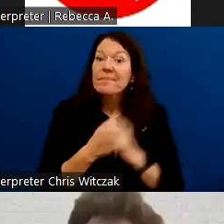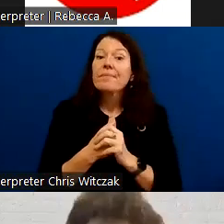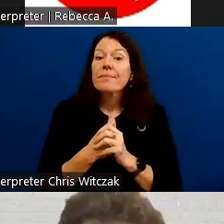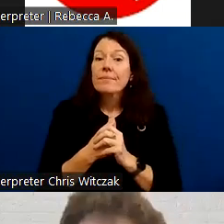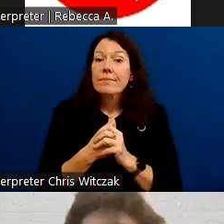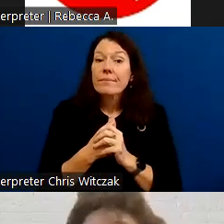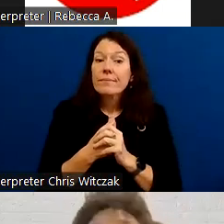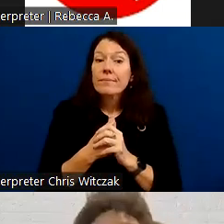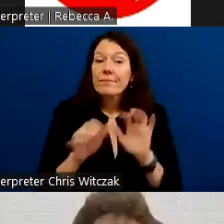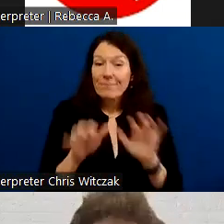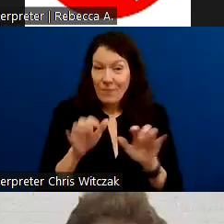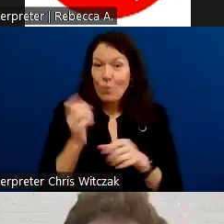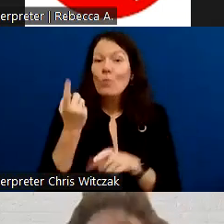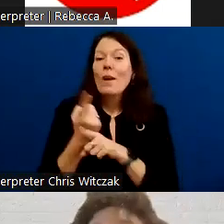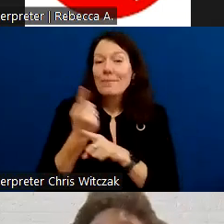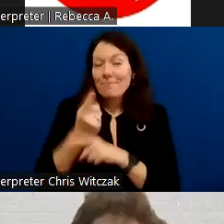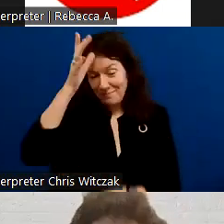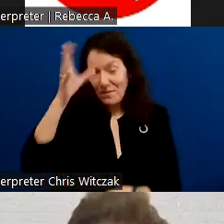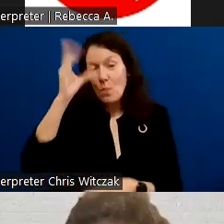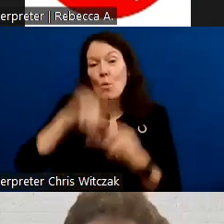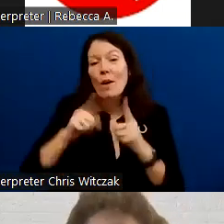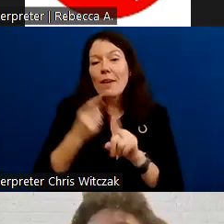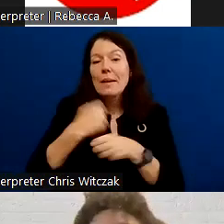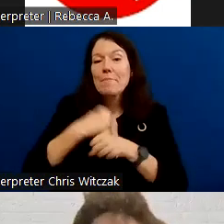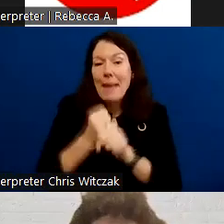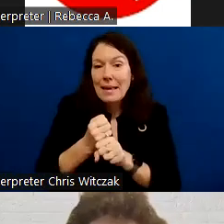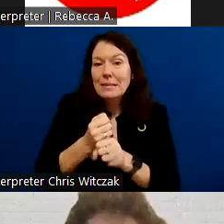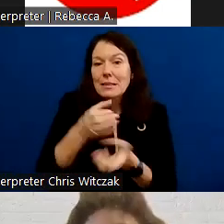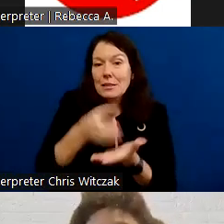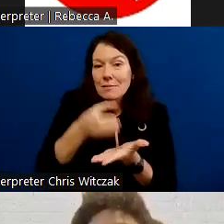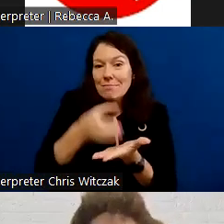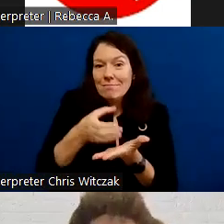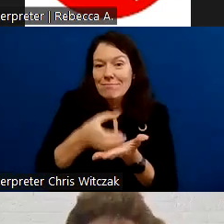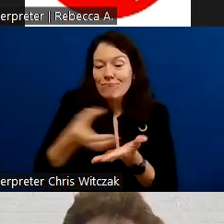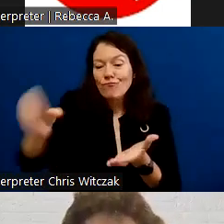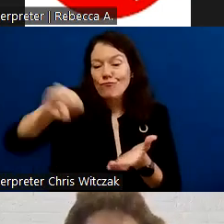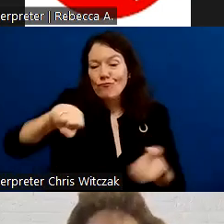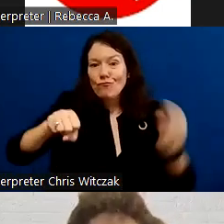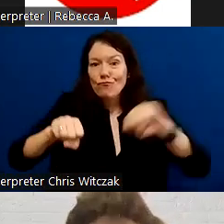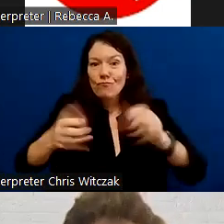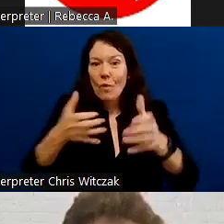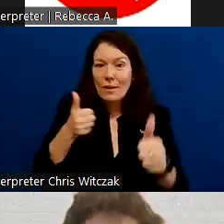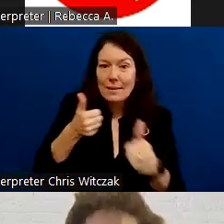chat) he makes the drinks for her, he wants her to keep up